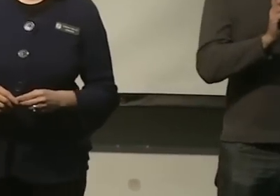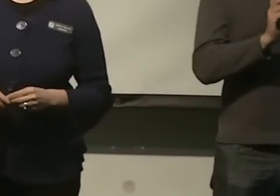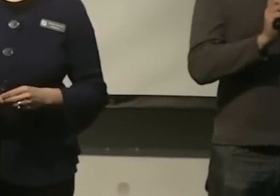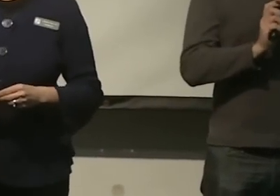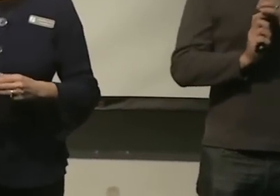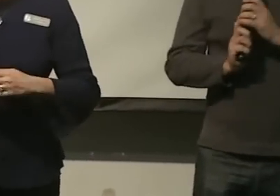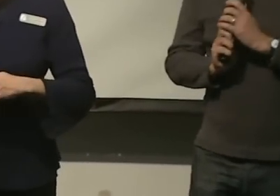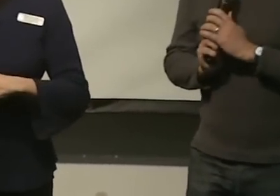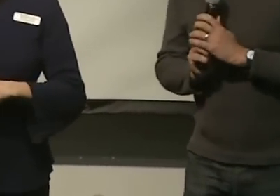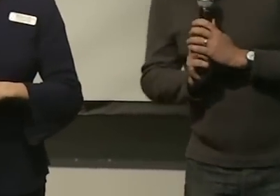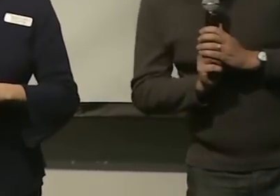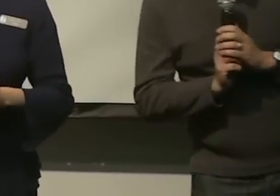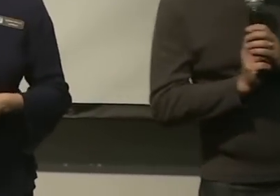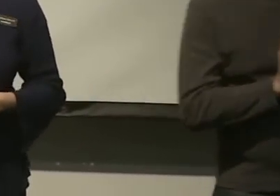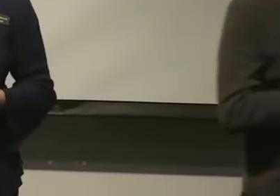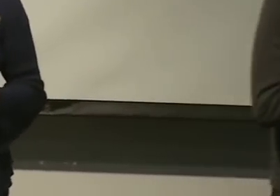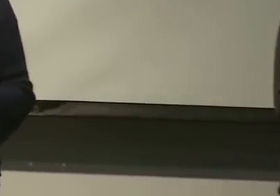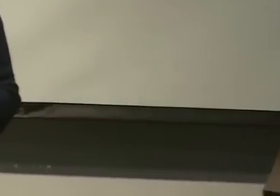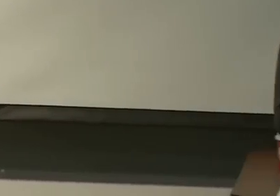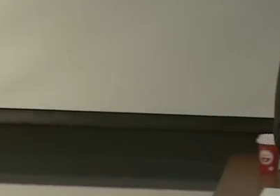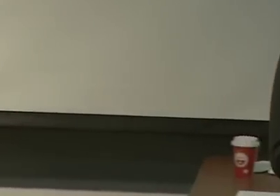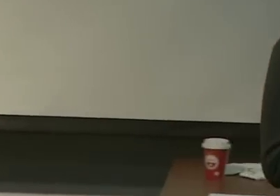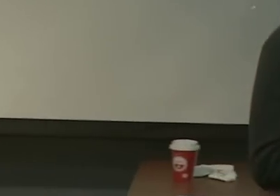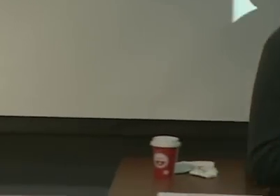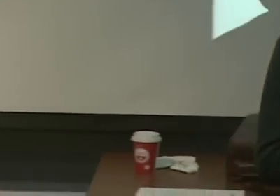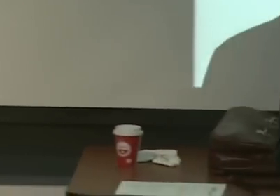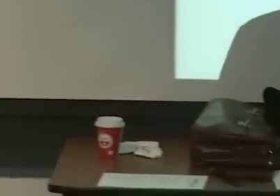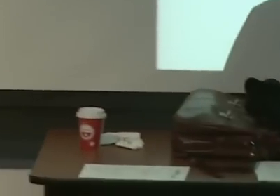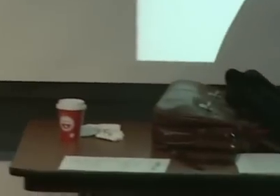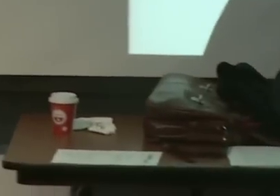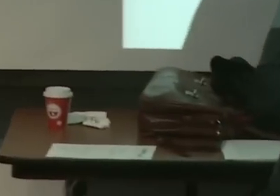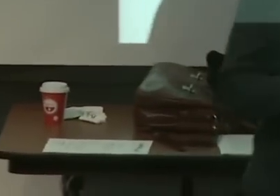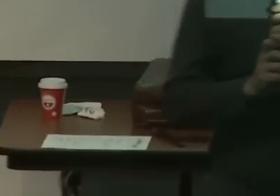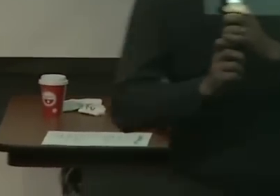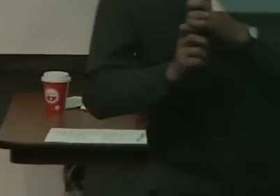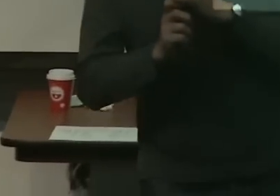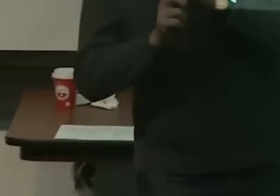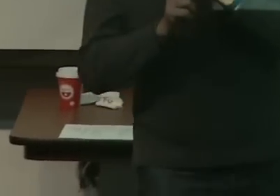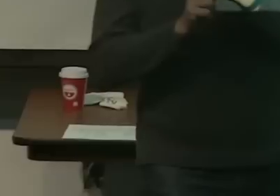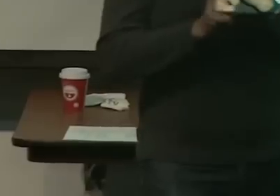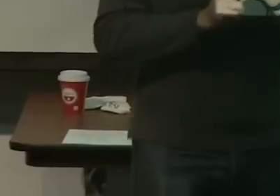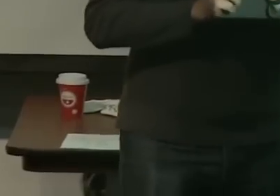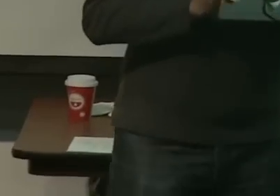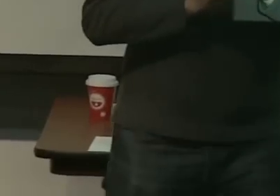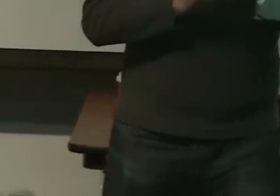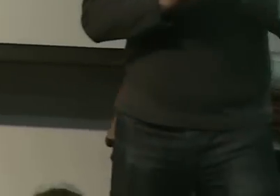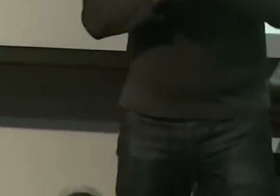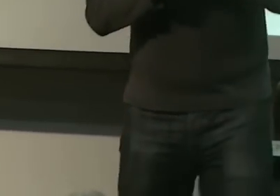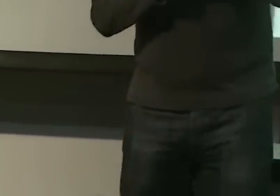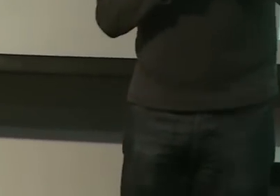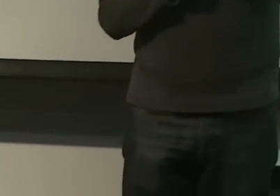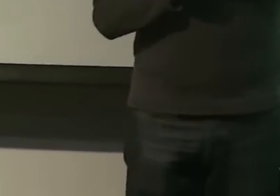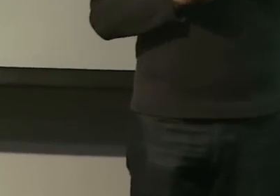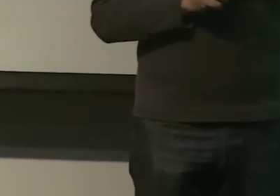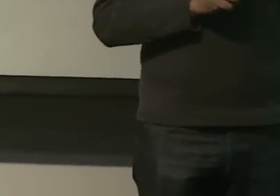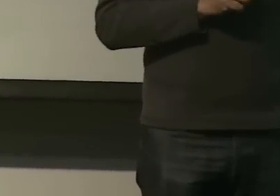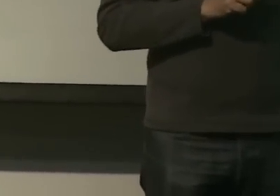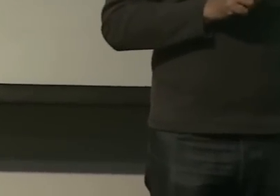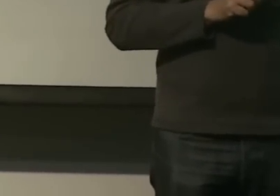Jose Bowen: Good morning. Good morning. Jose Bowen: Thank you for welcoming me to Rochester Spring. I'm very glad to be here.